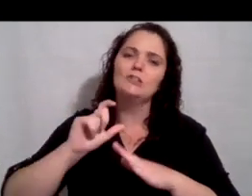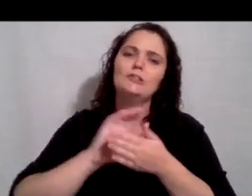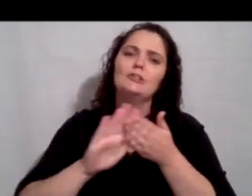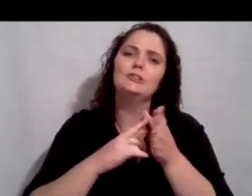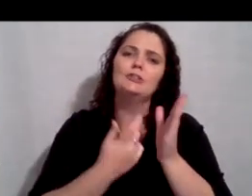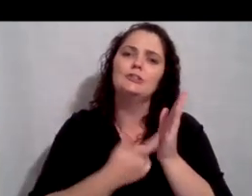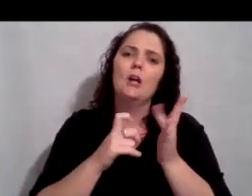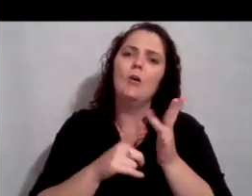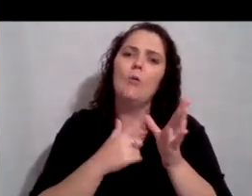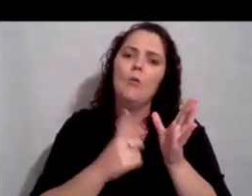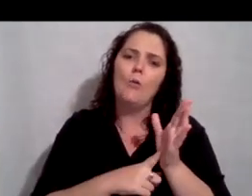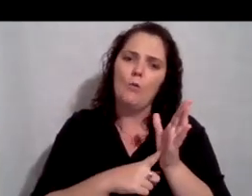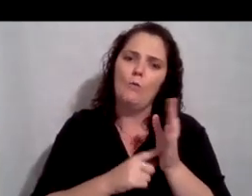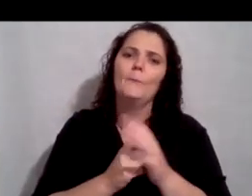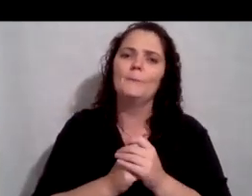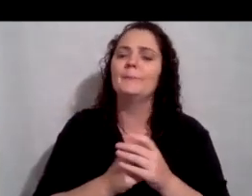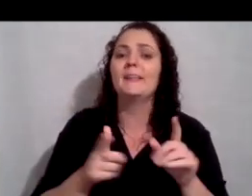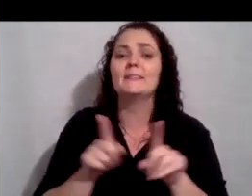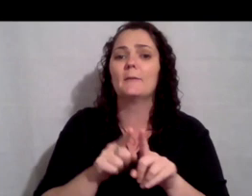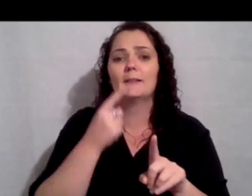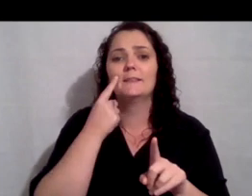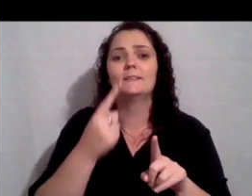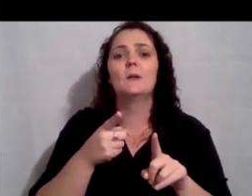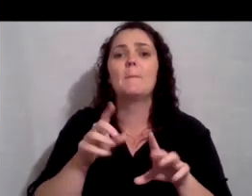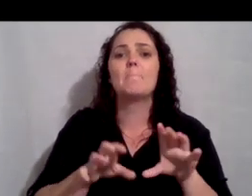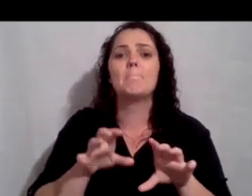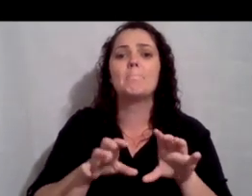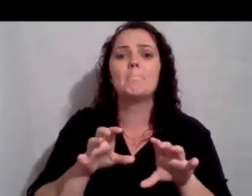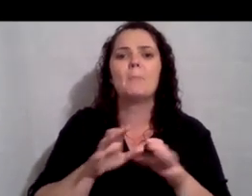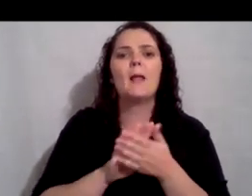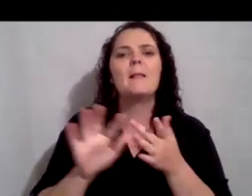But even though it's been redrawn, you also see that through her hip and buttocks, the way that's been drawn and redrawn